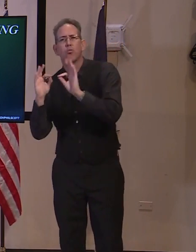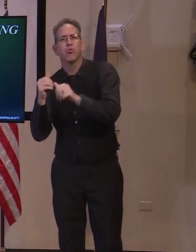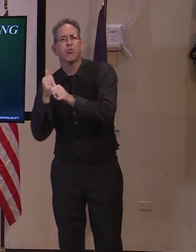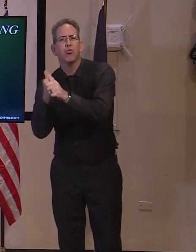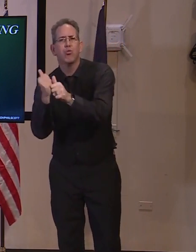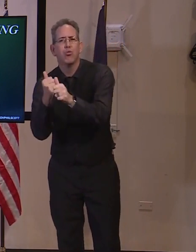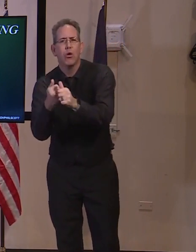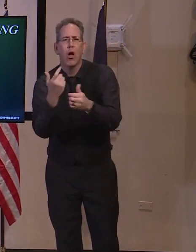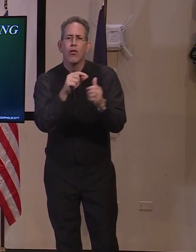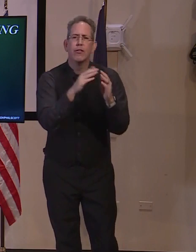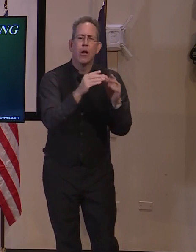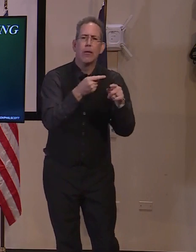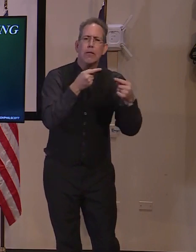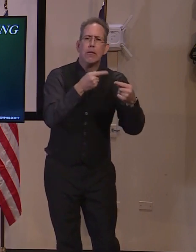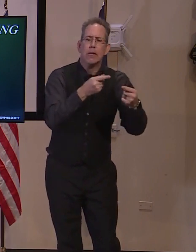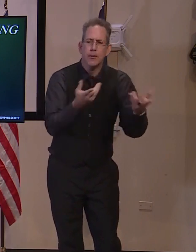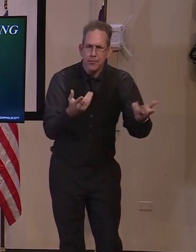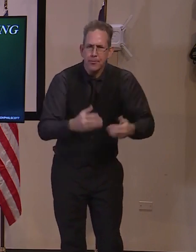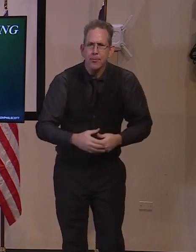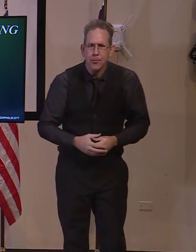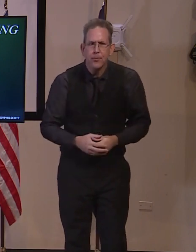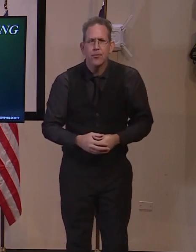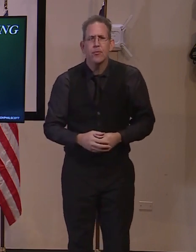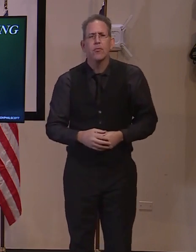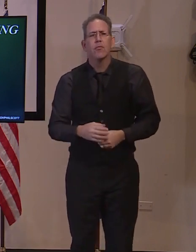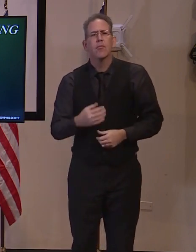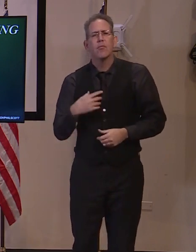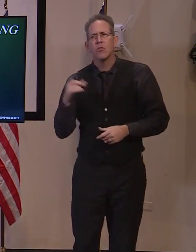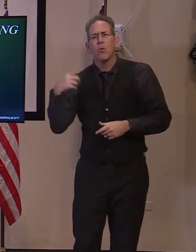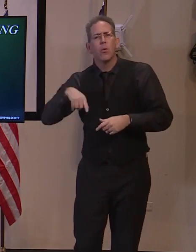are working on plans to support those schools that have lower vaccination rates.